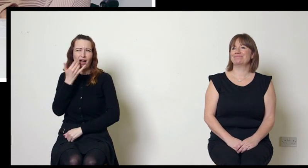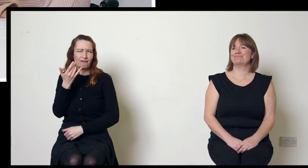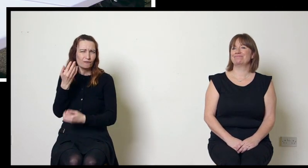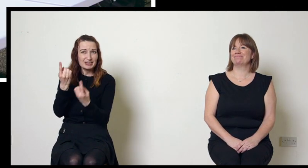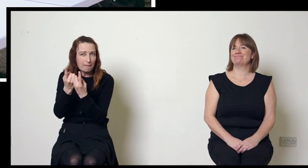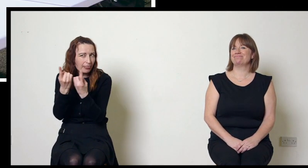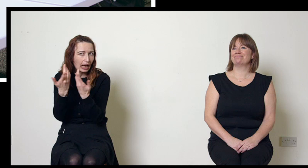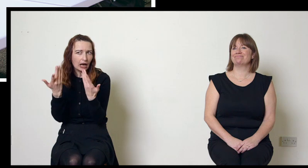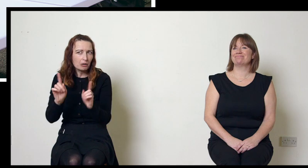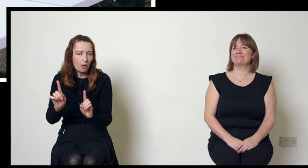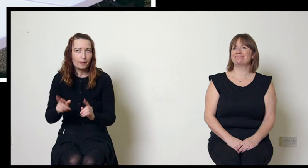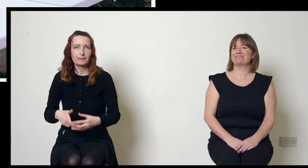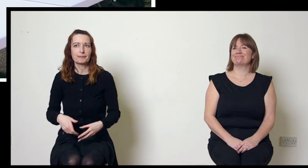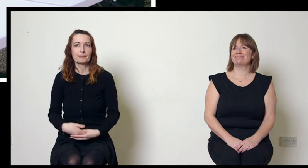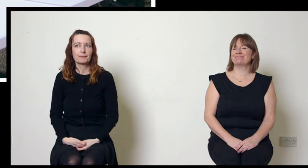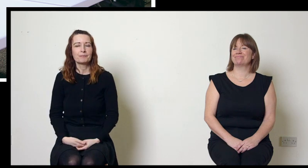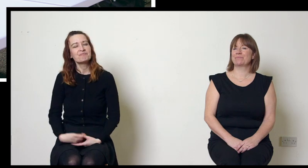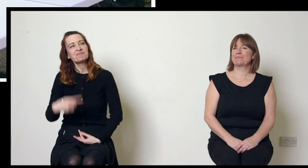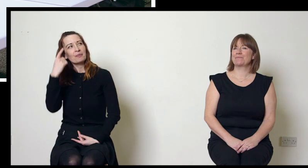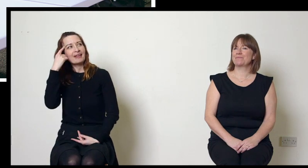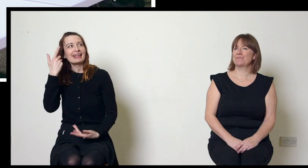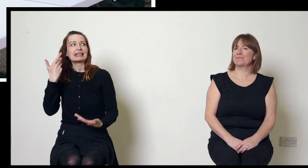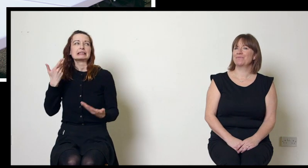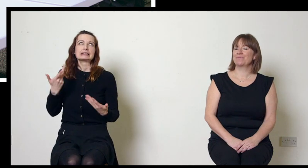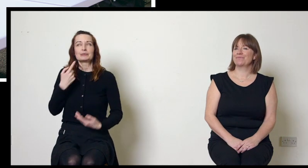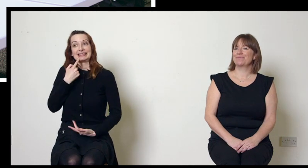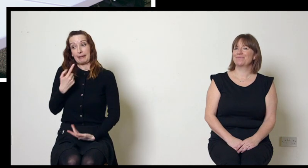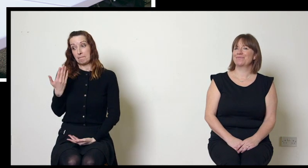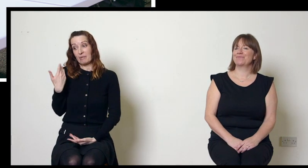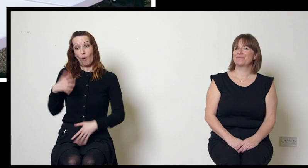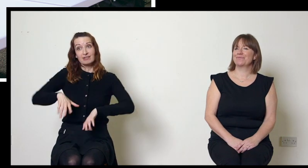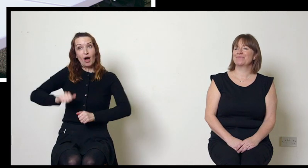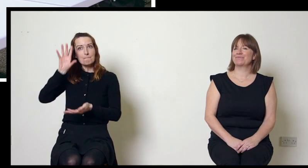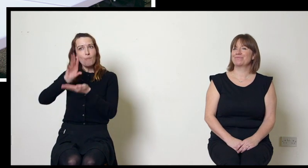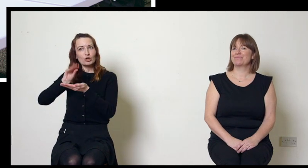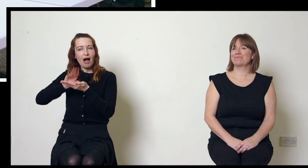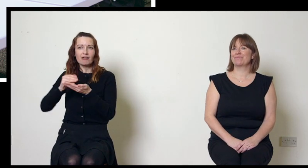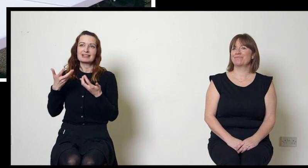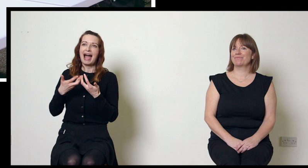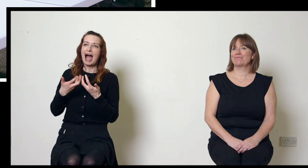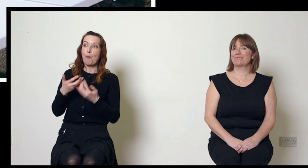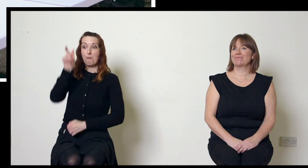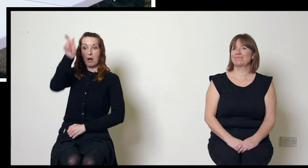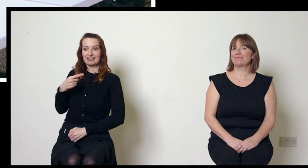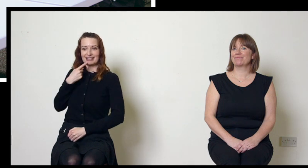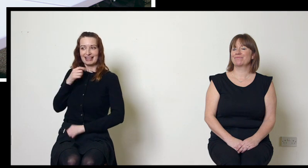I think It's a bit like I was saying before the podcast about someone that says they're a local artist,